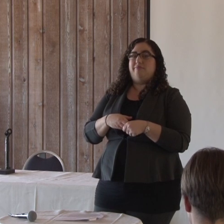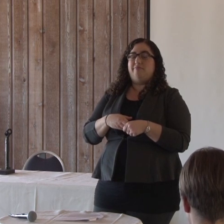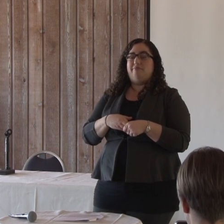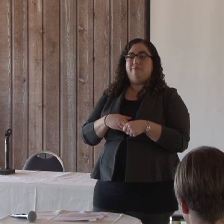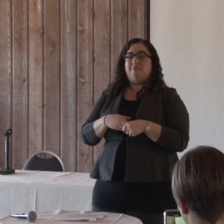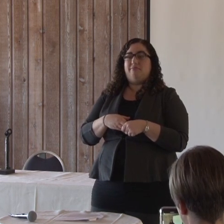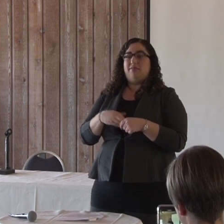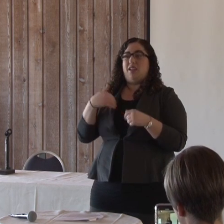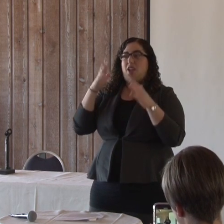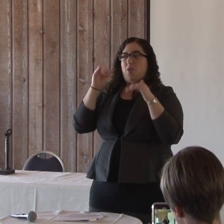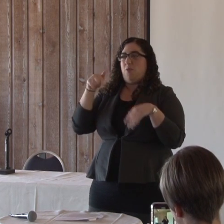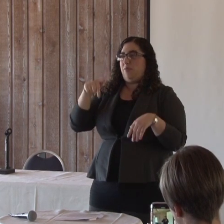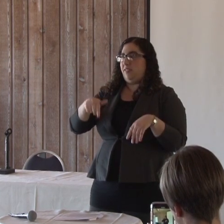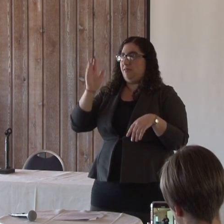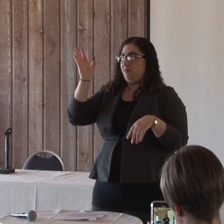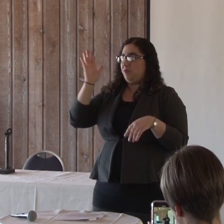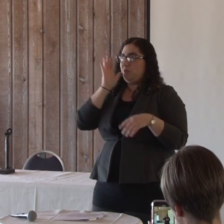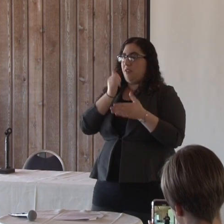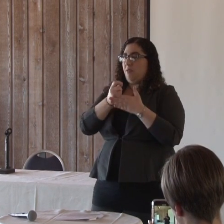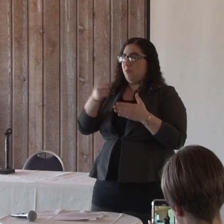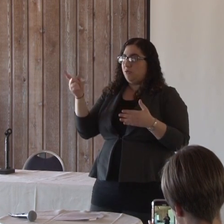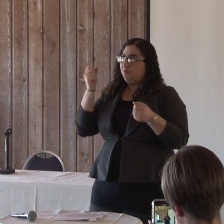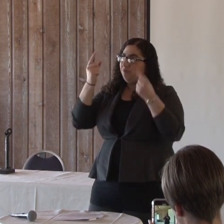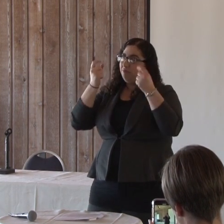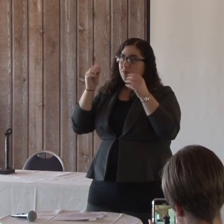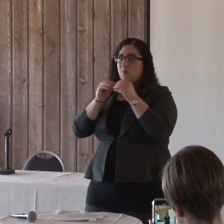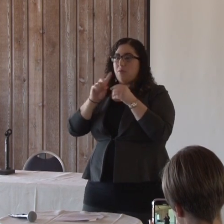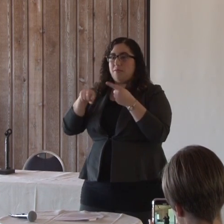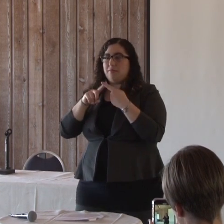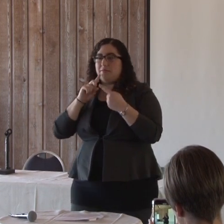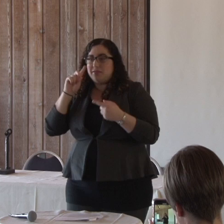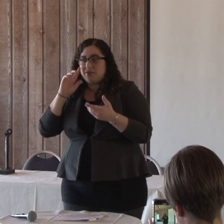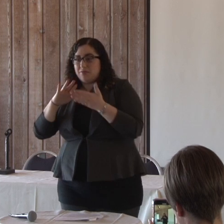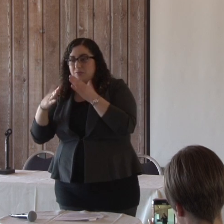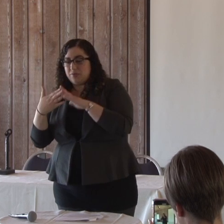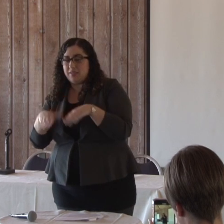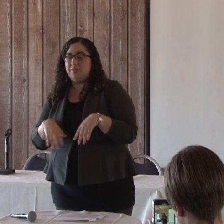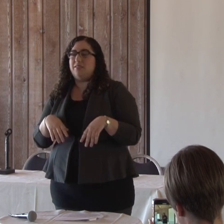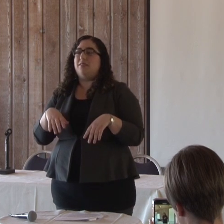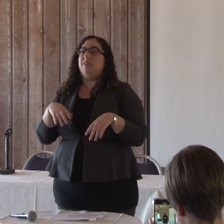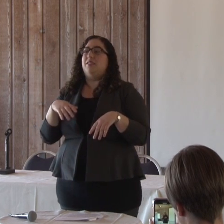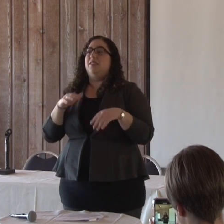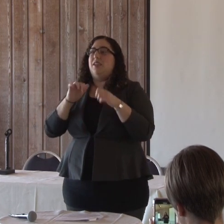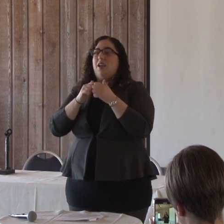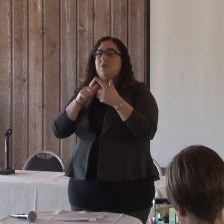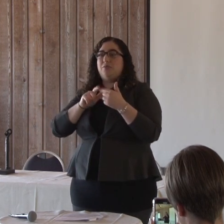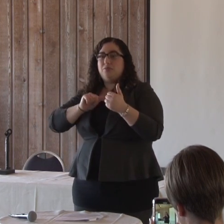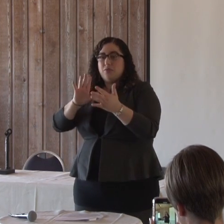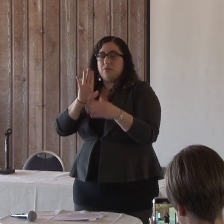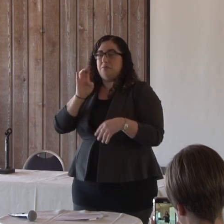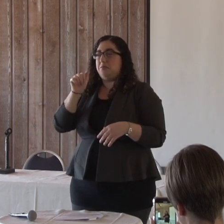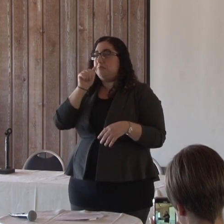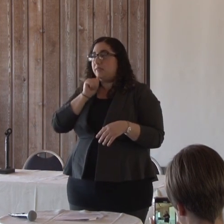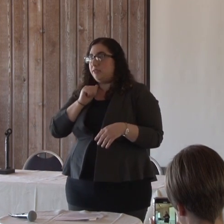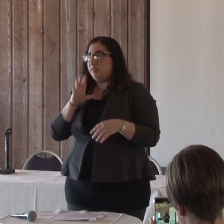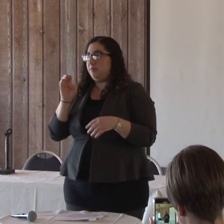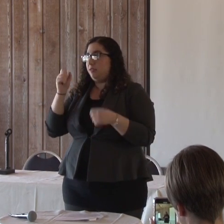ASL interpreters are a huge part of the lives of the deaf community. And. So I hope this presentation will help you understand a little bit more